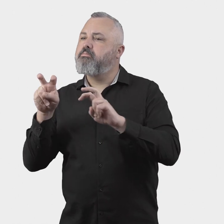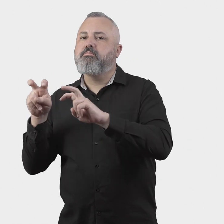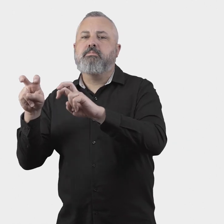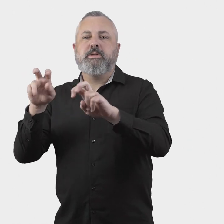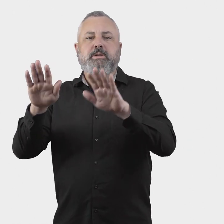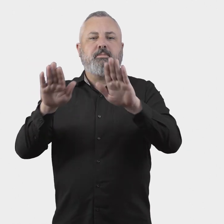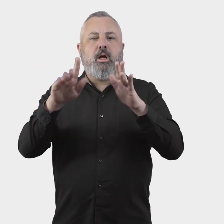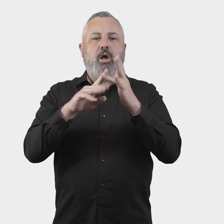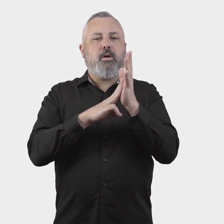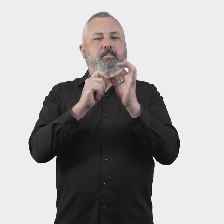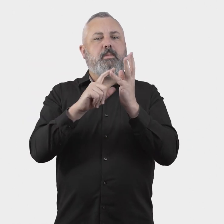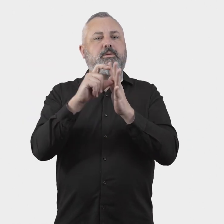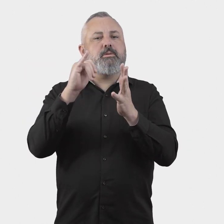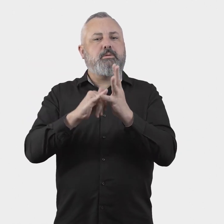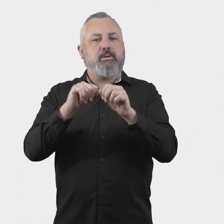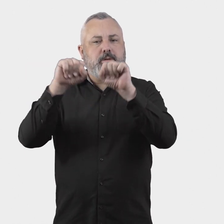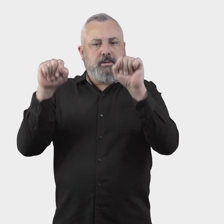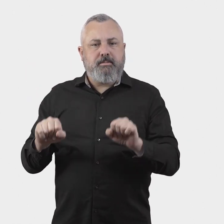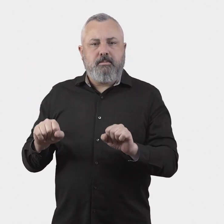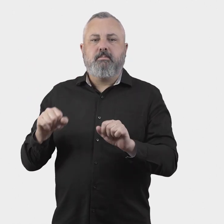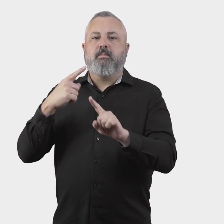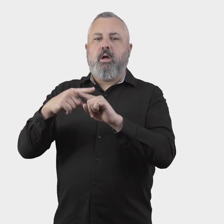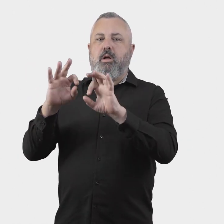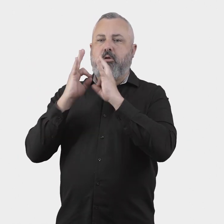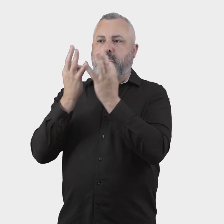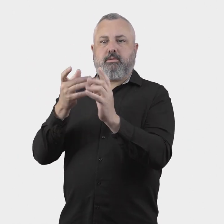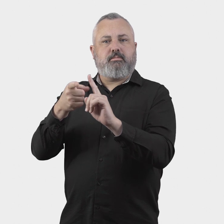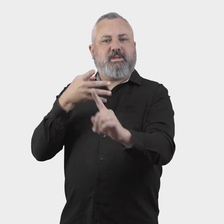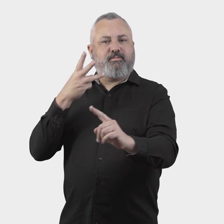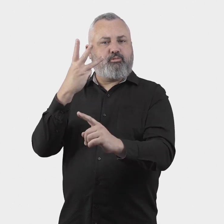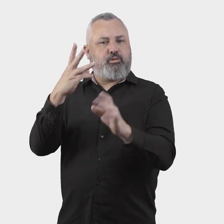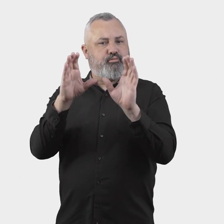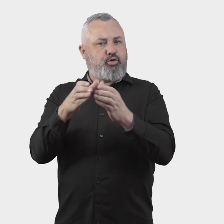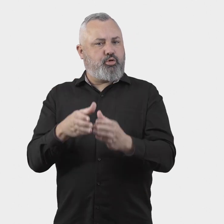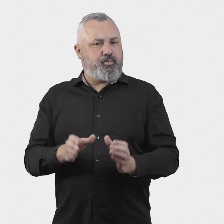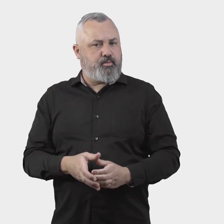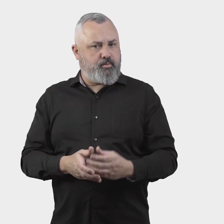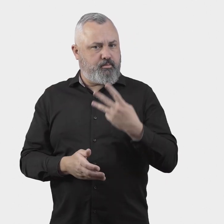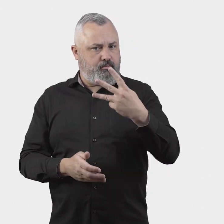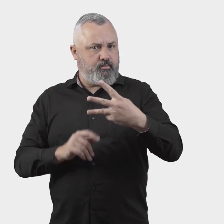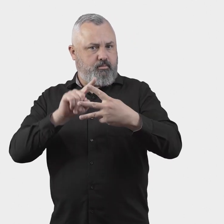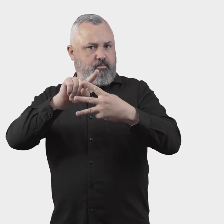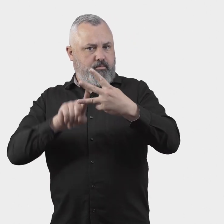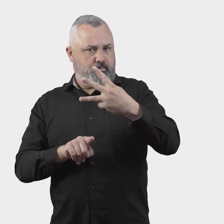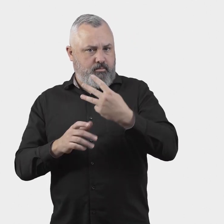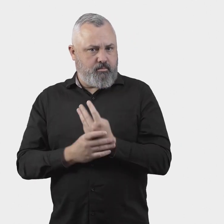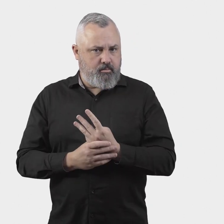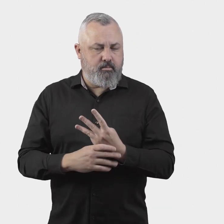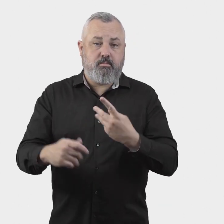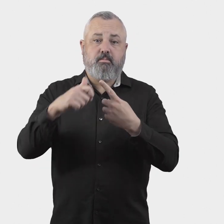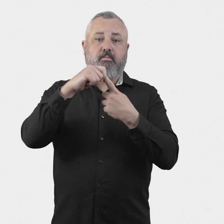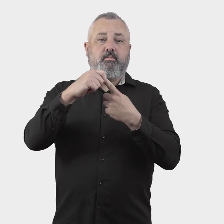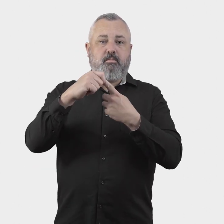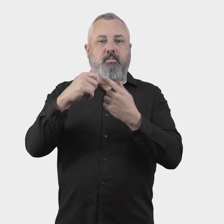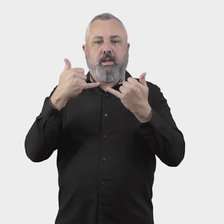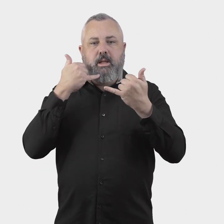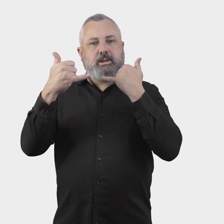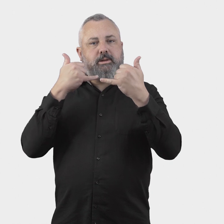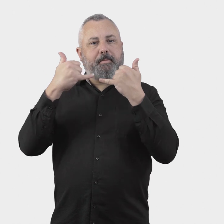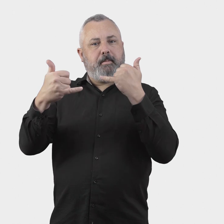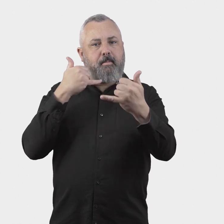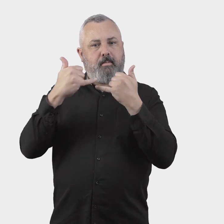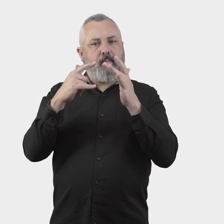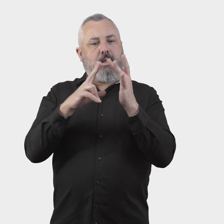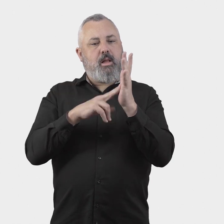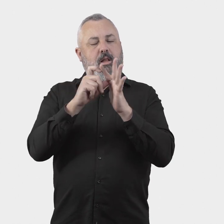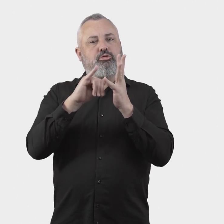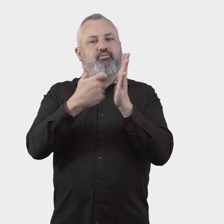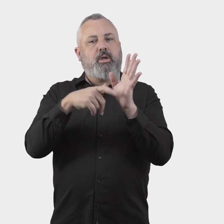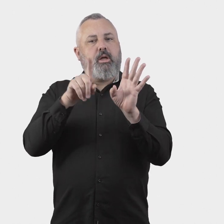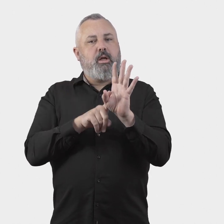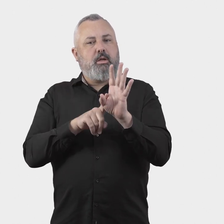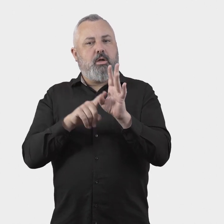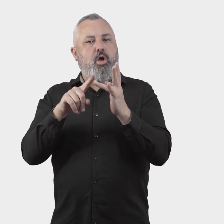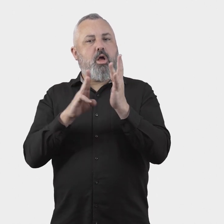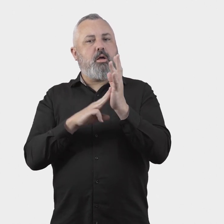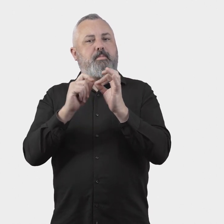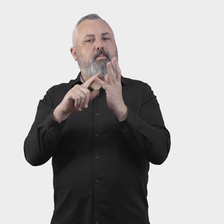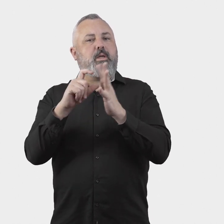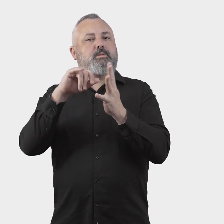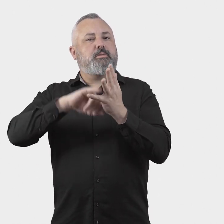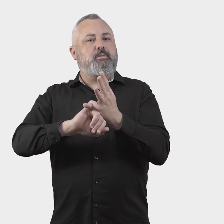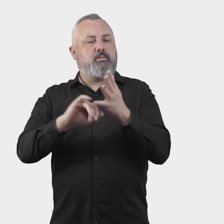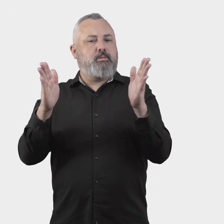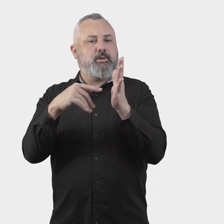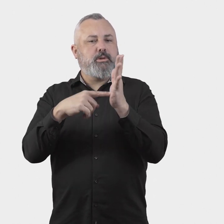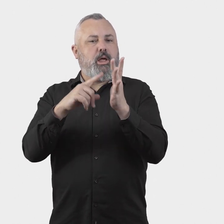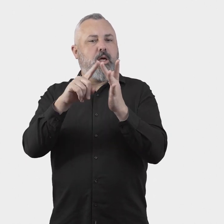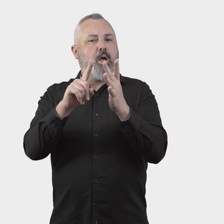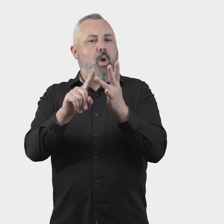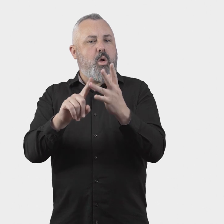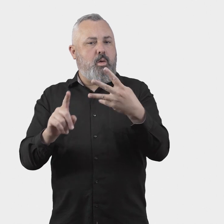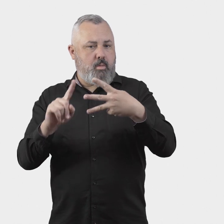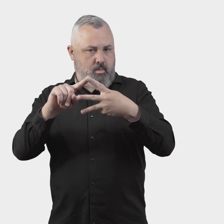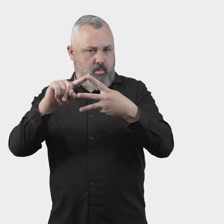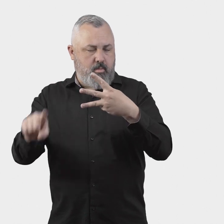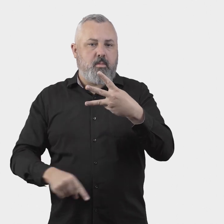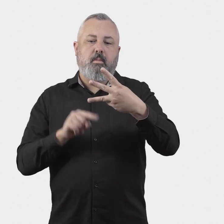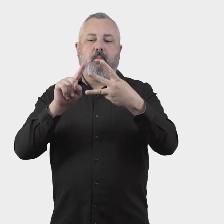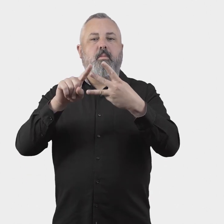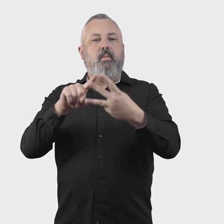number of other similar schemes, in particular, the Telecommunications Industry Ombudsman (TIO),